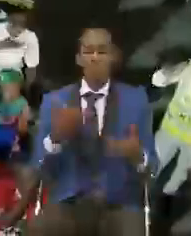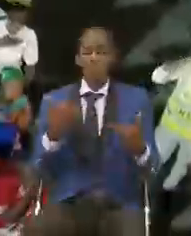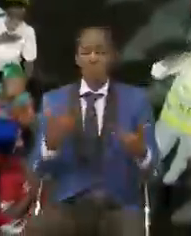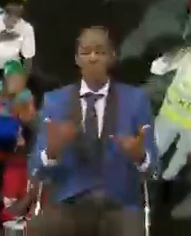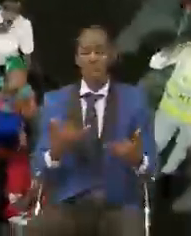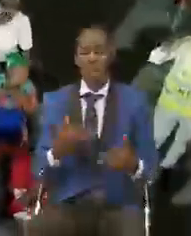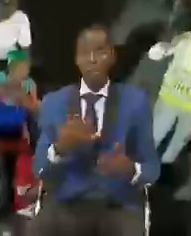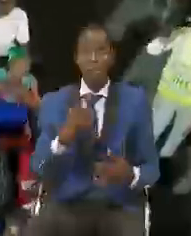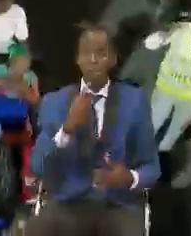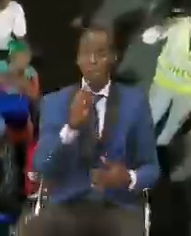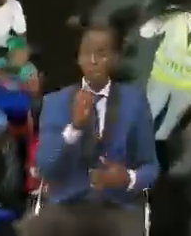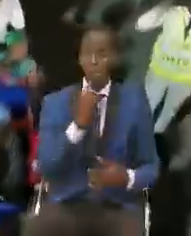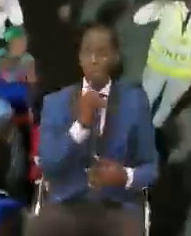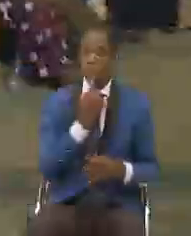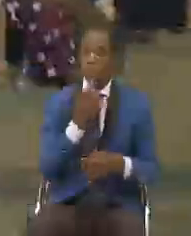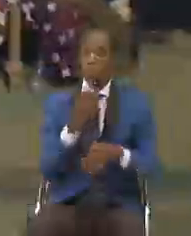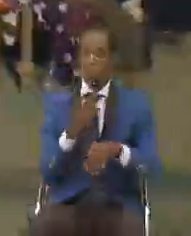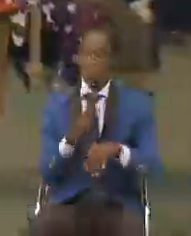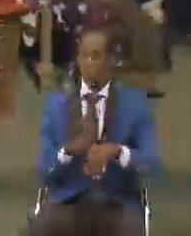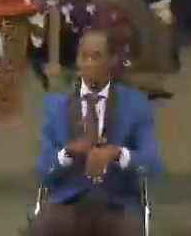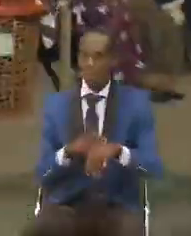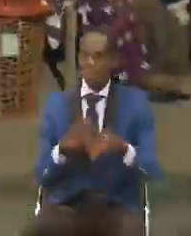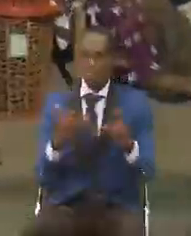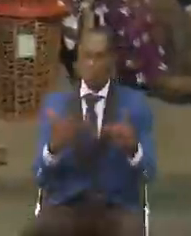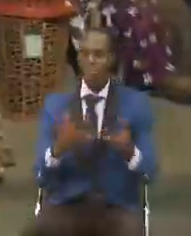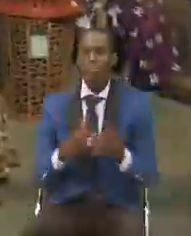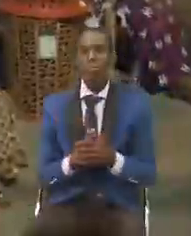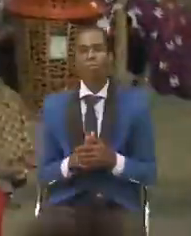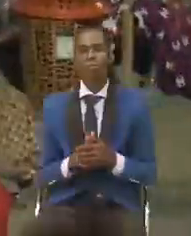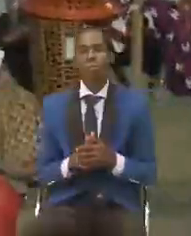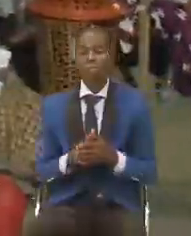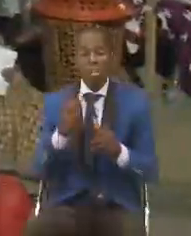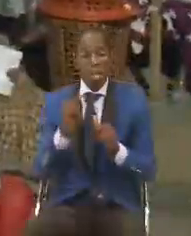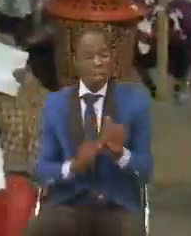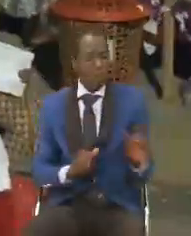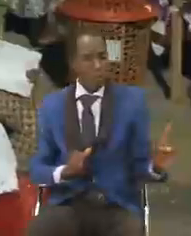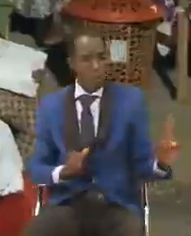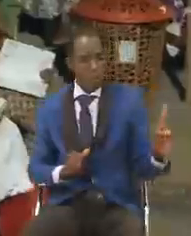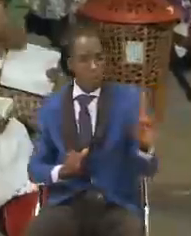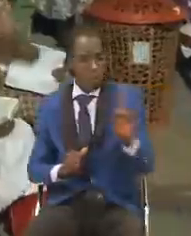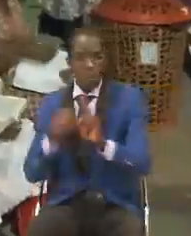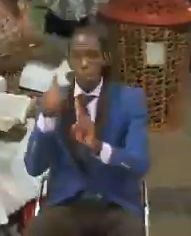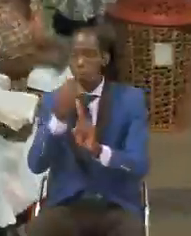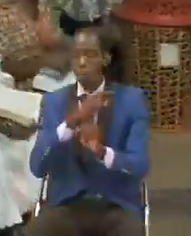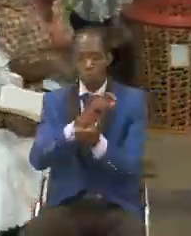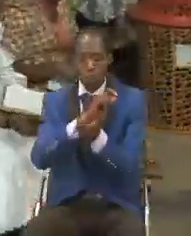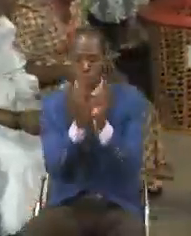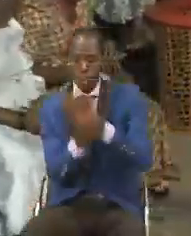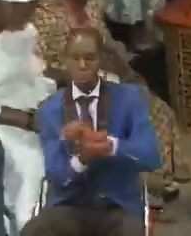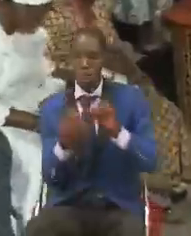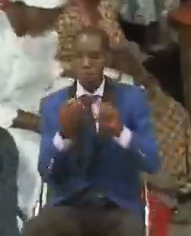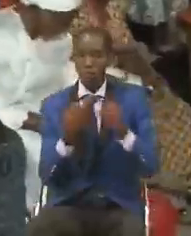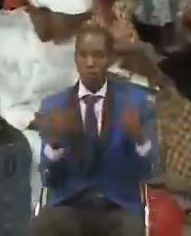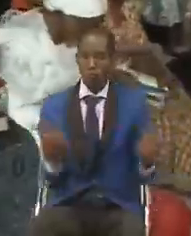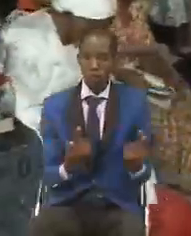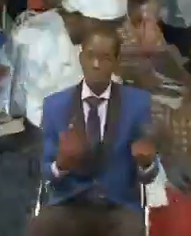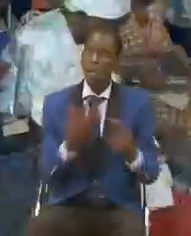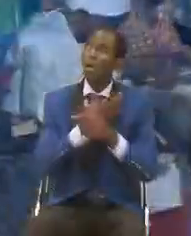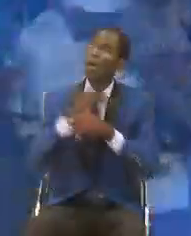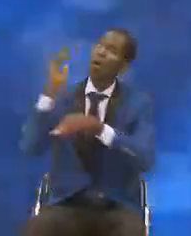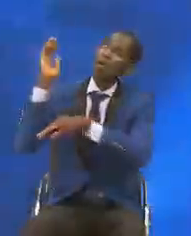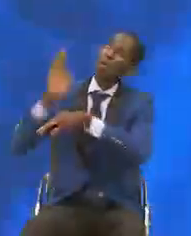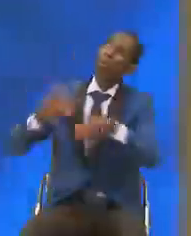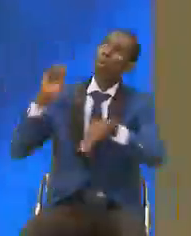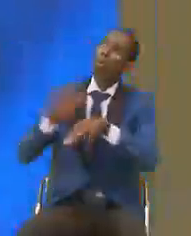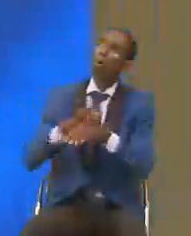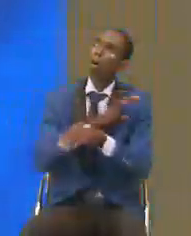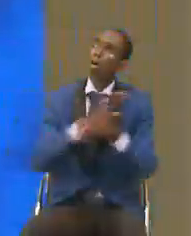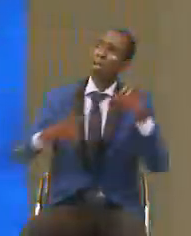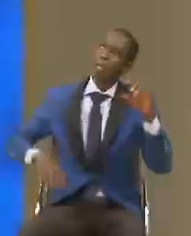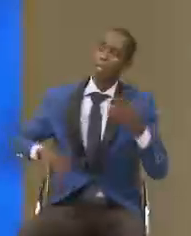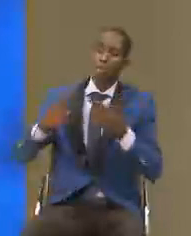for who exposed an eyes closed everyone who turns away from sinner and calls on